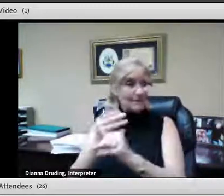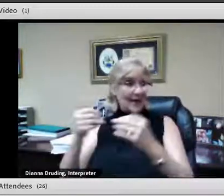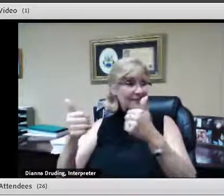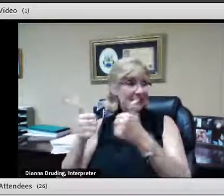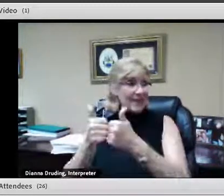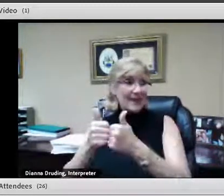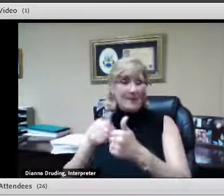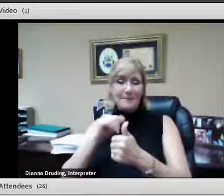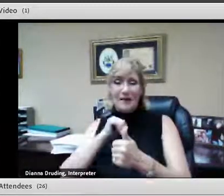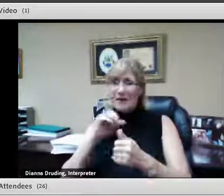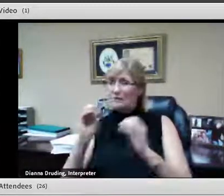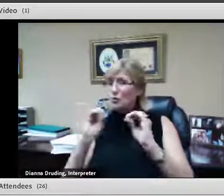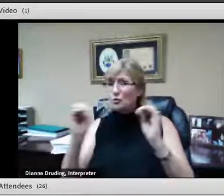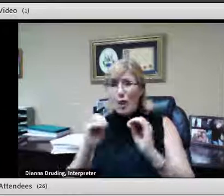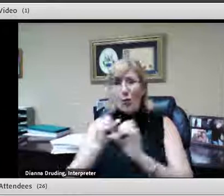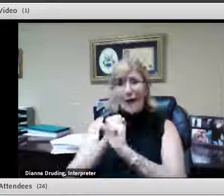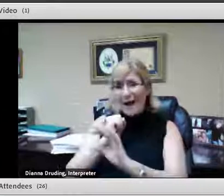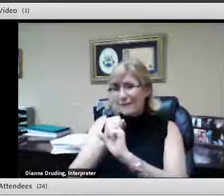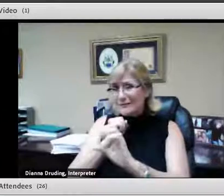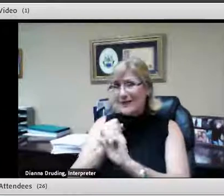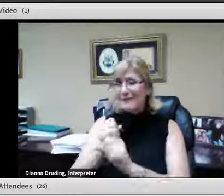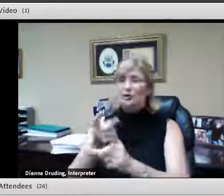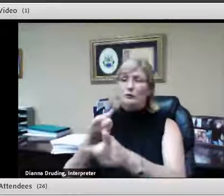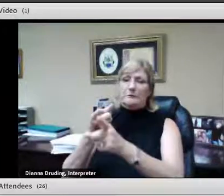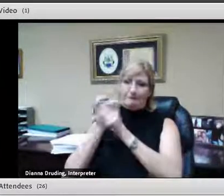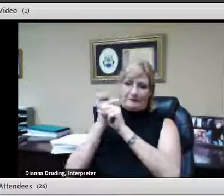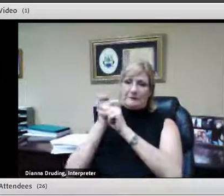no ads, just speed, and that's what I'm going for when I'm teaching arithmetic.